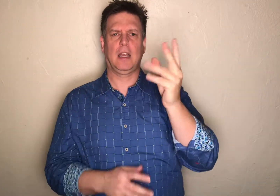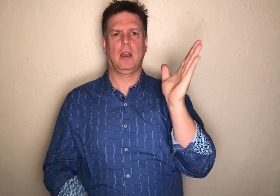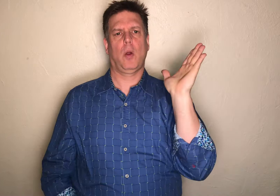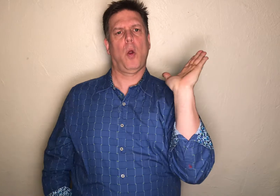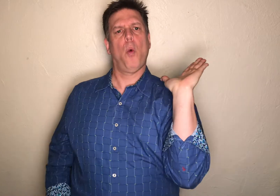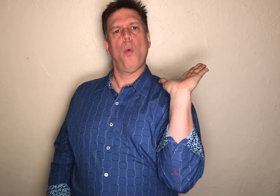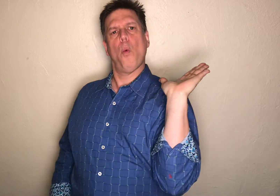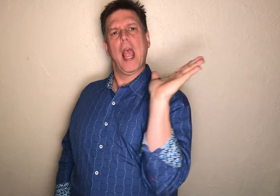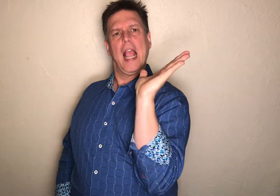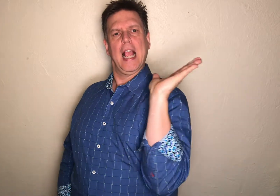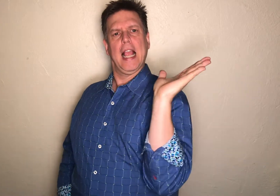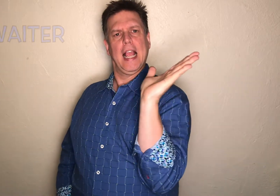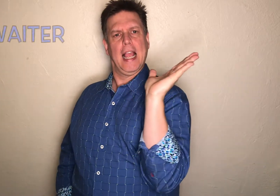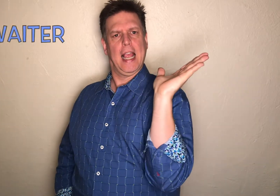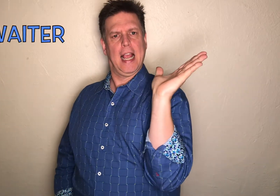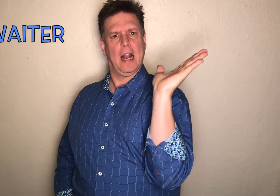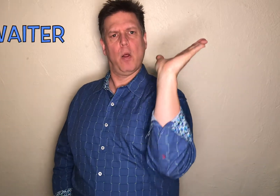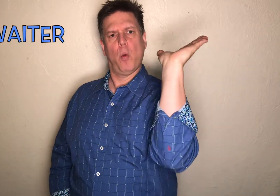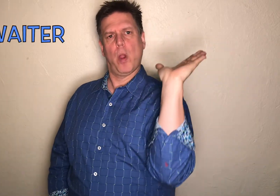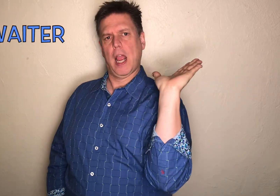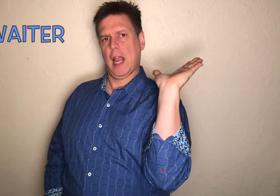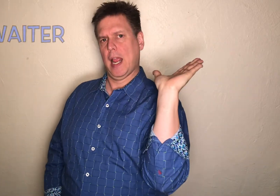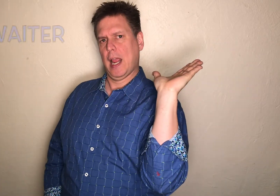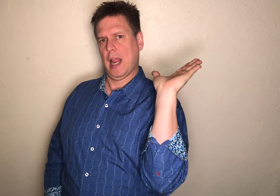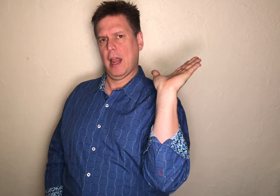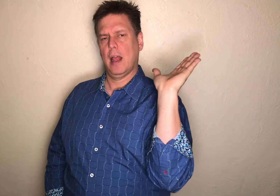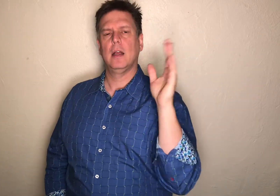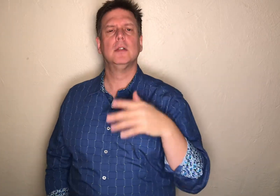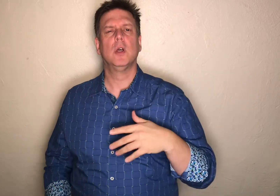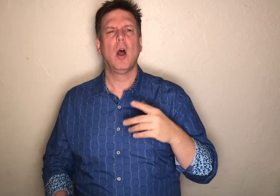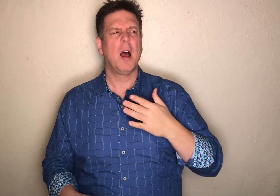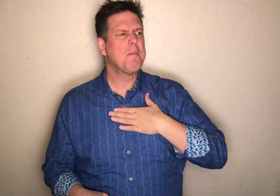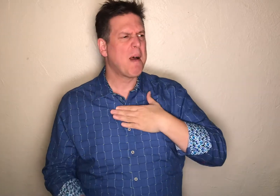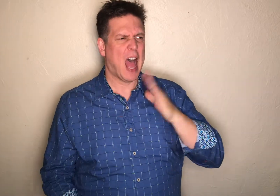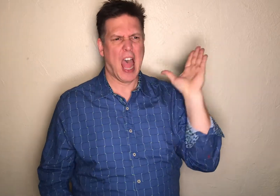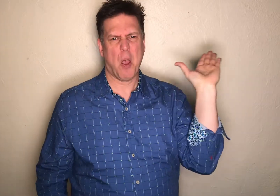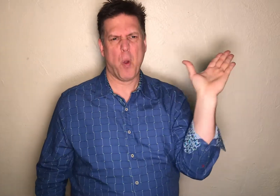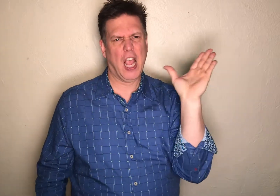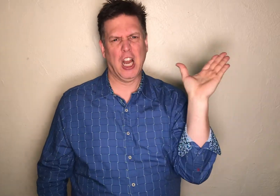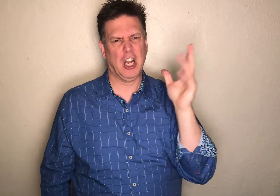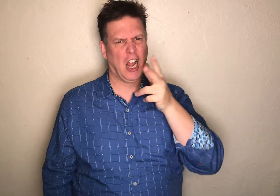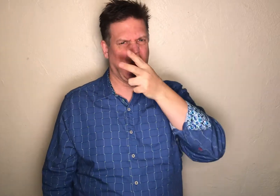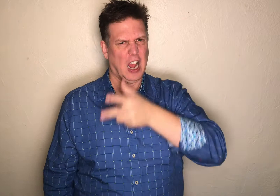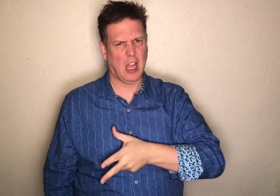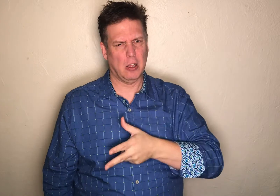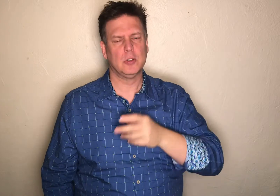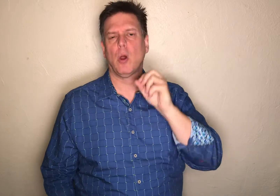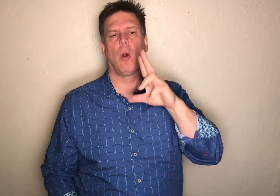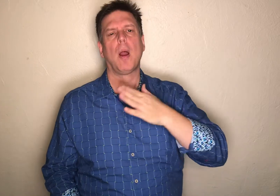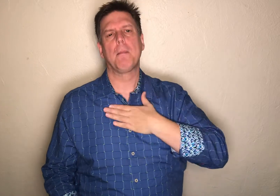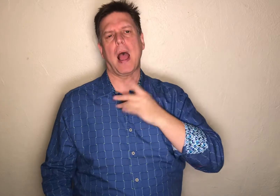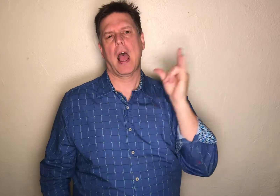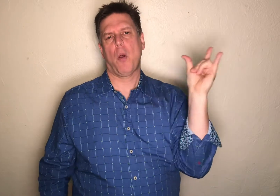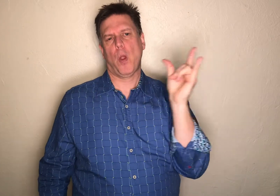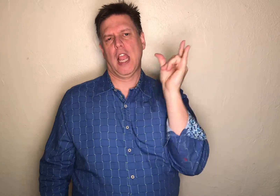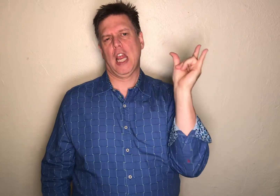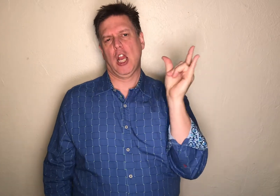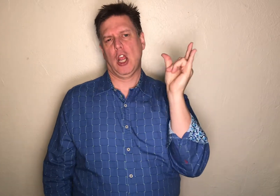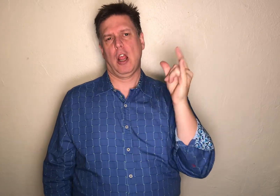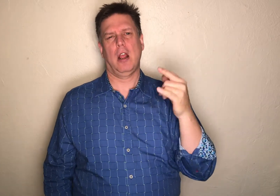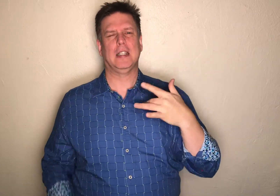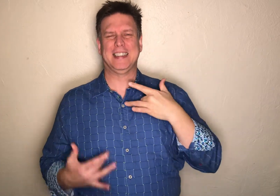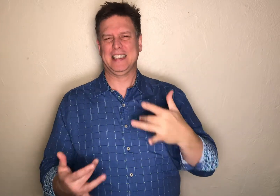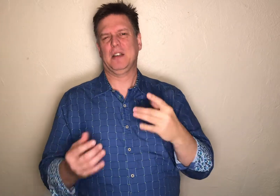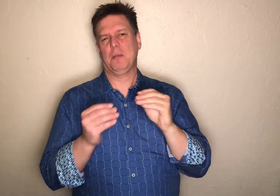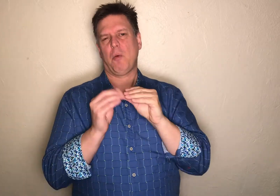something and you'll see it like this as well. "My waiter is lousy" or "My waiter"